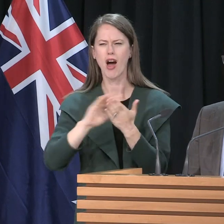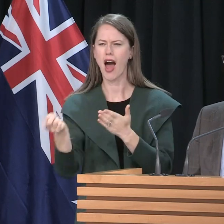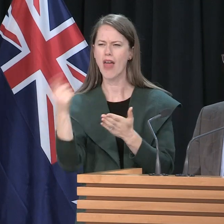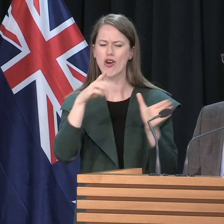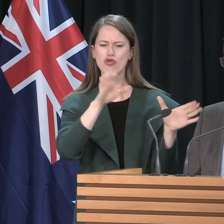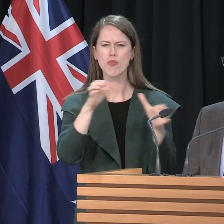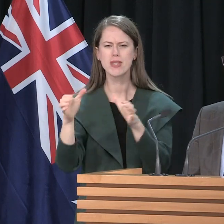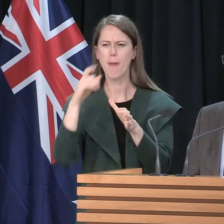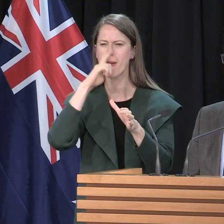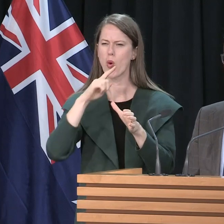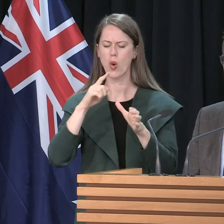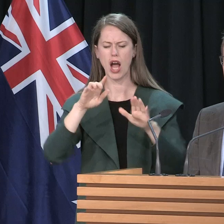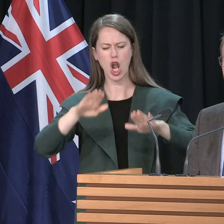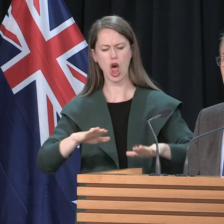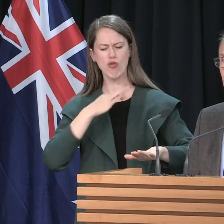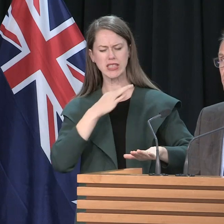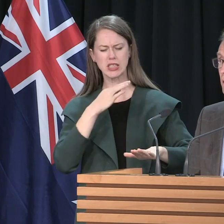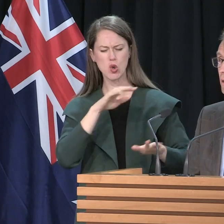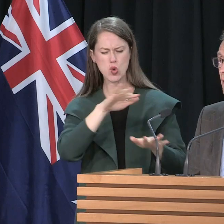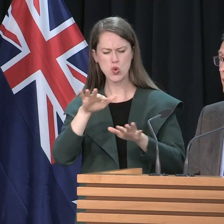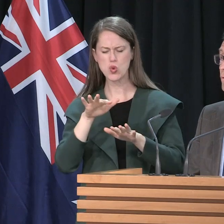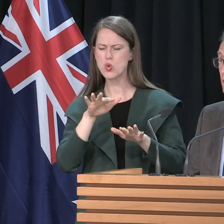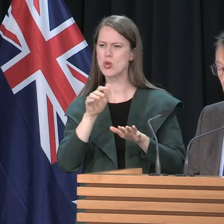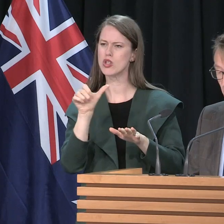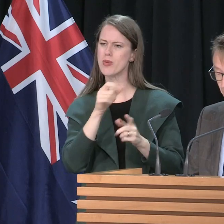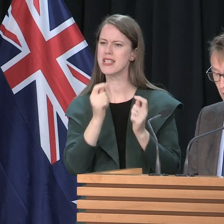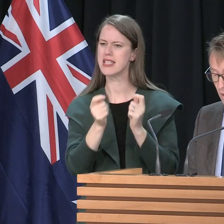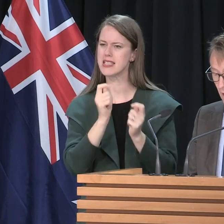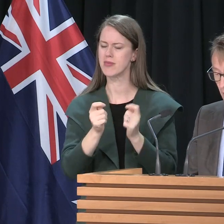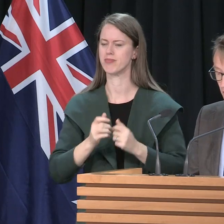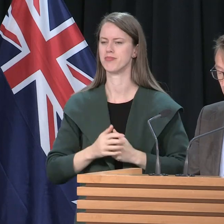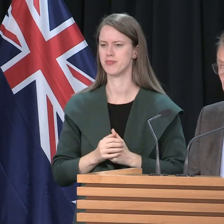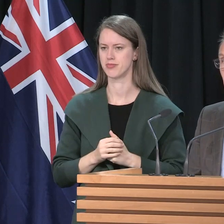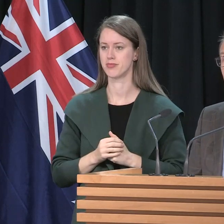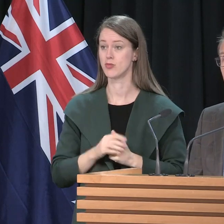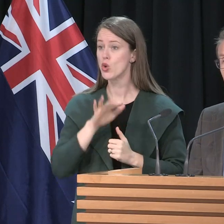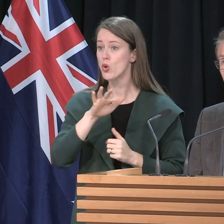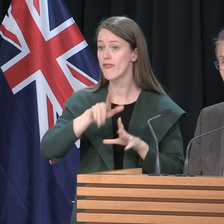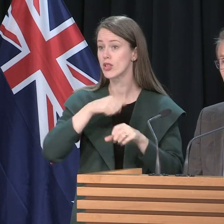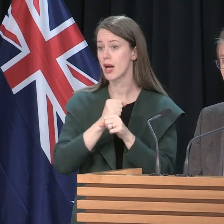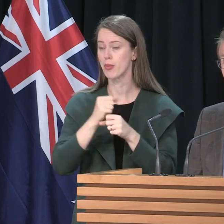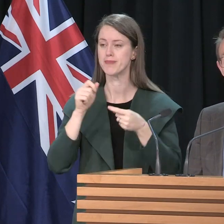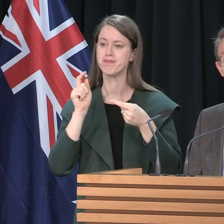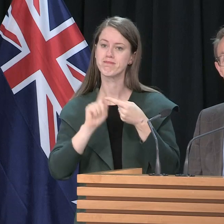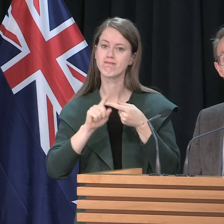those people are already being tested and this guidiness clarify it is other groups of lower-risk people in the